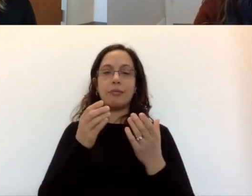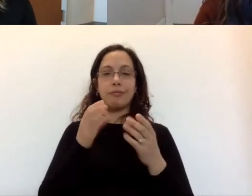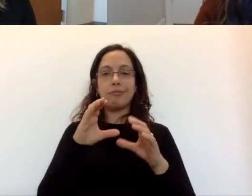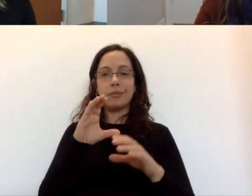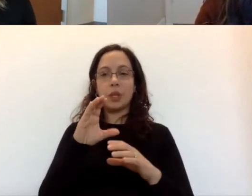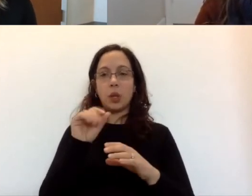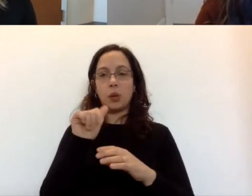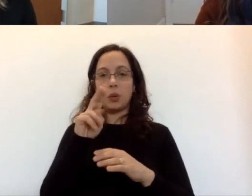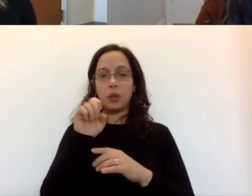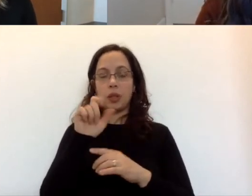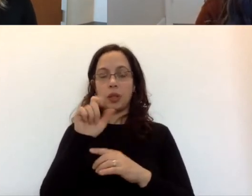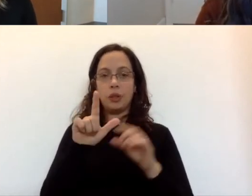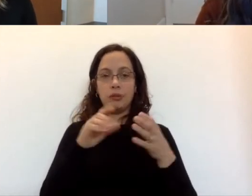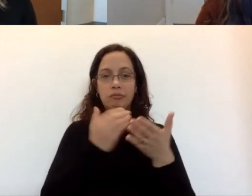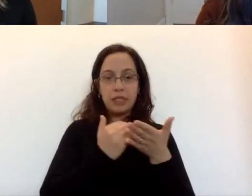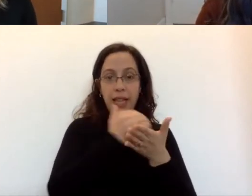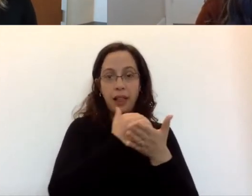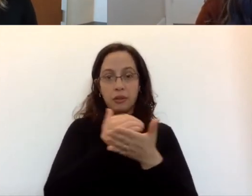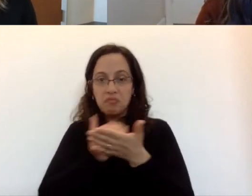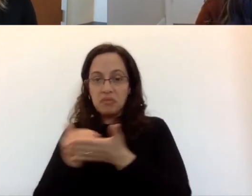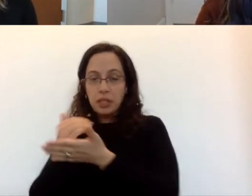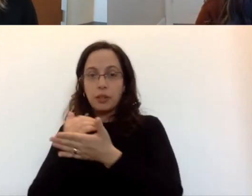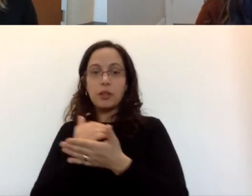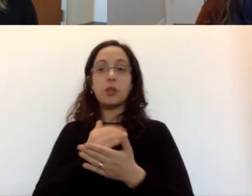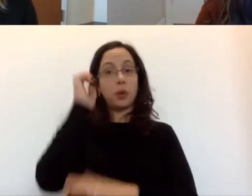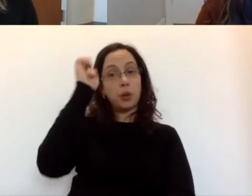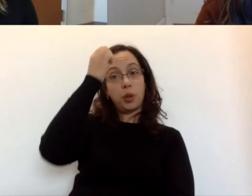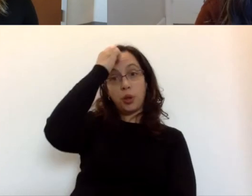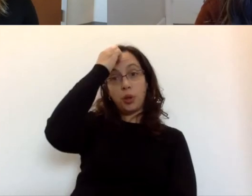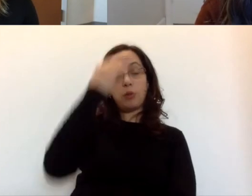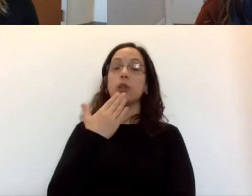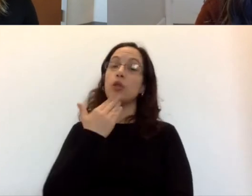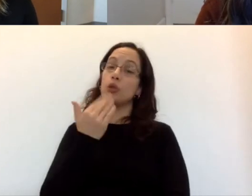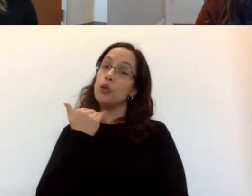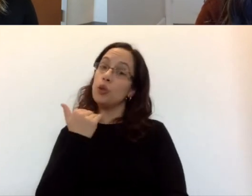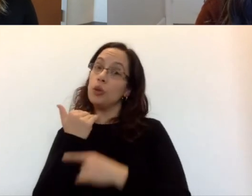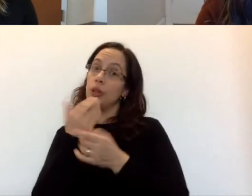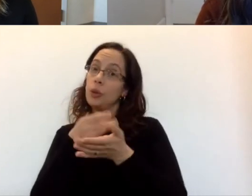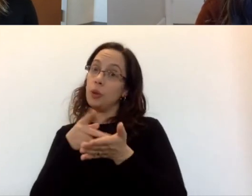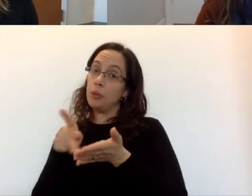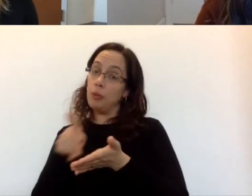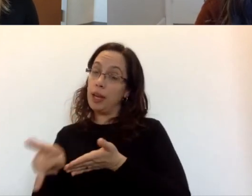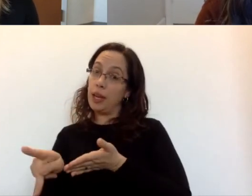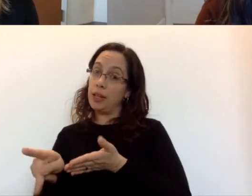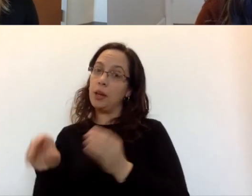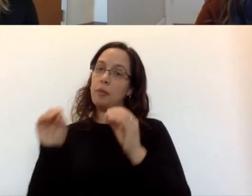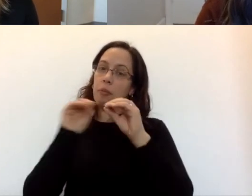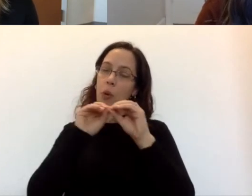um, that European Jews were paid at higher rates than Palestinian Arabs so that's an example of the